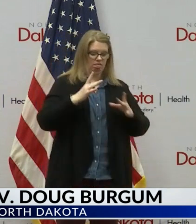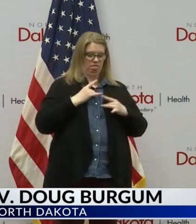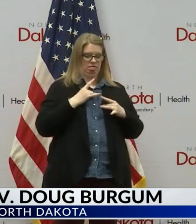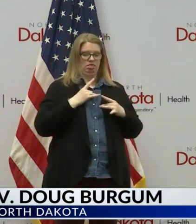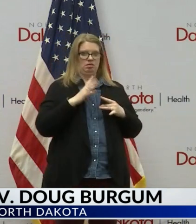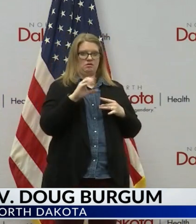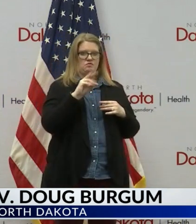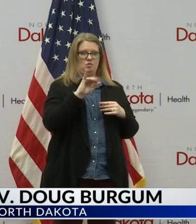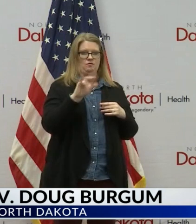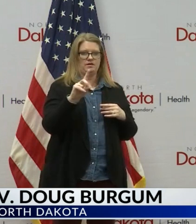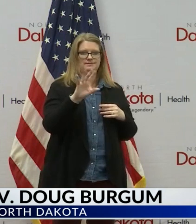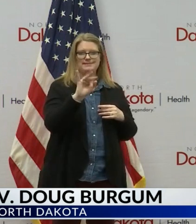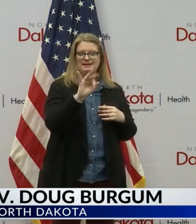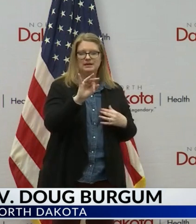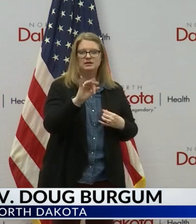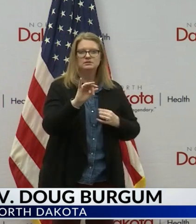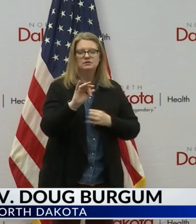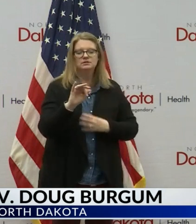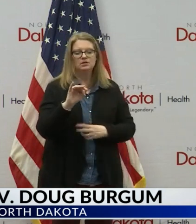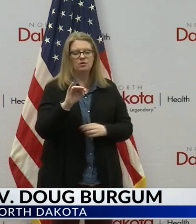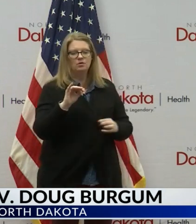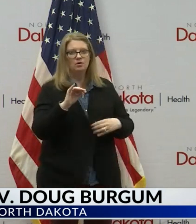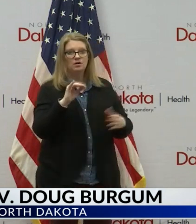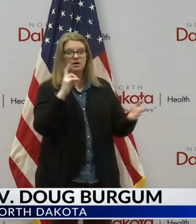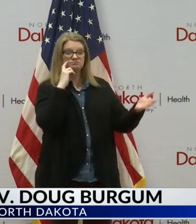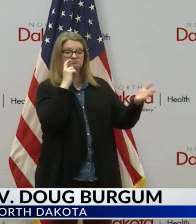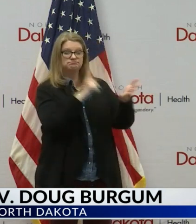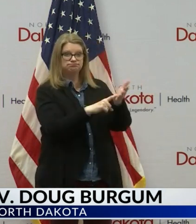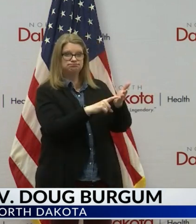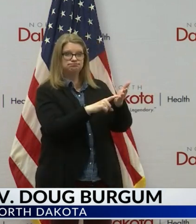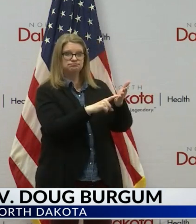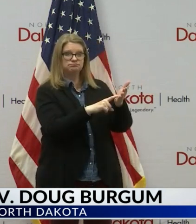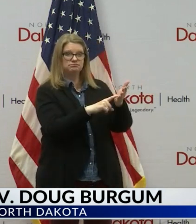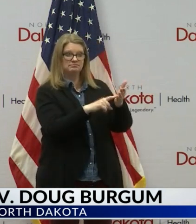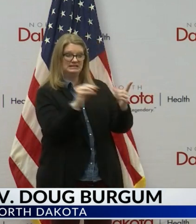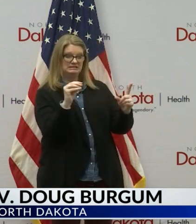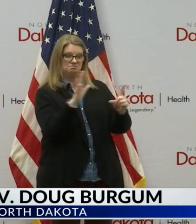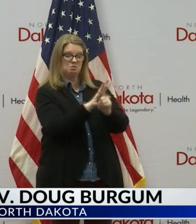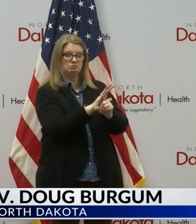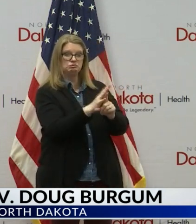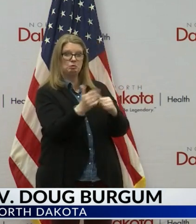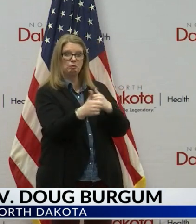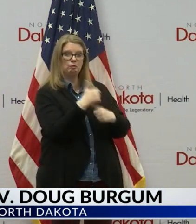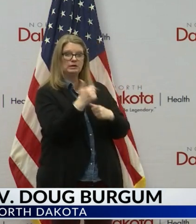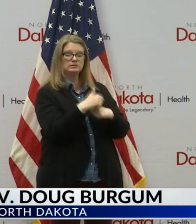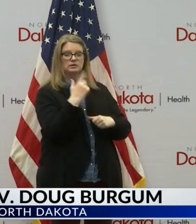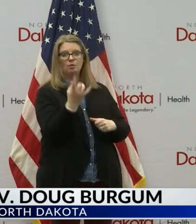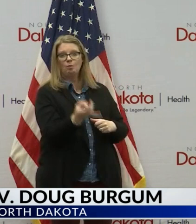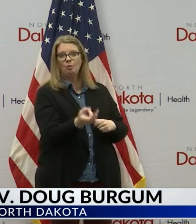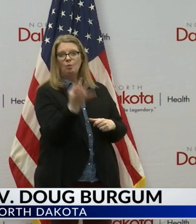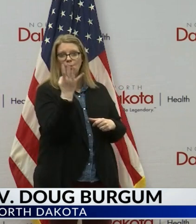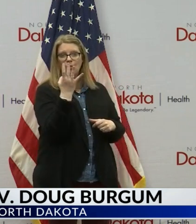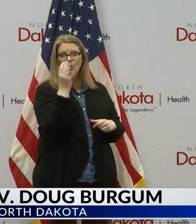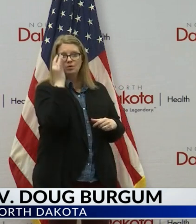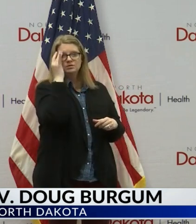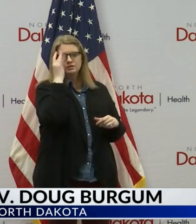MARCH 25, I EXTENDED A WORKERS COMP COVERAGE FOR FIRST RESPONDER THAT'S CONTRACT COVID-19 AS A RESULT OF THAT